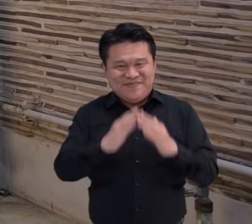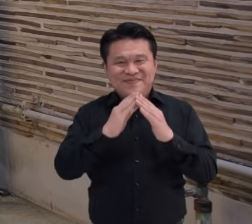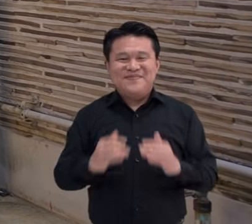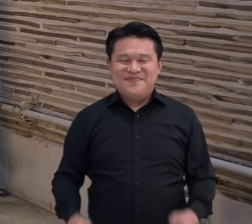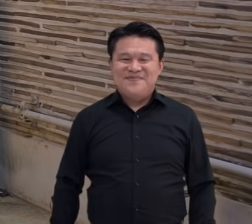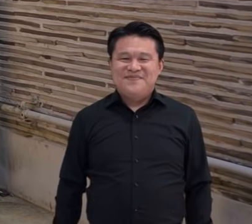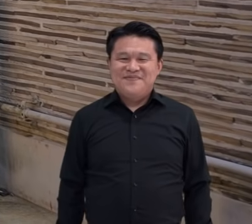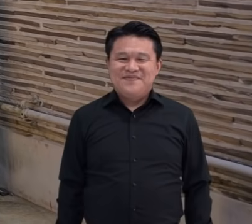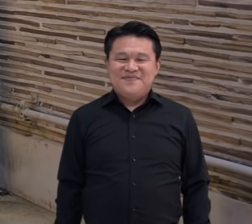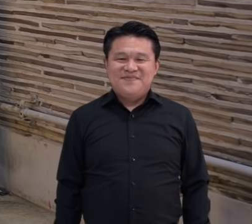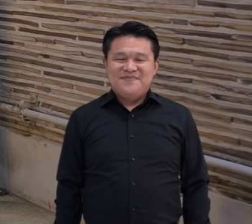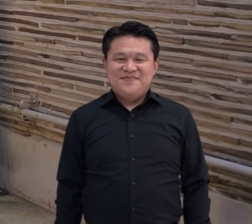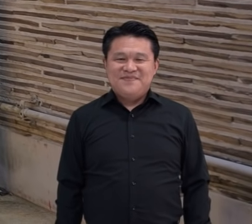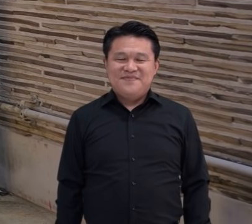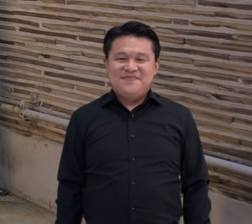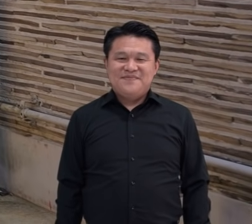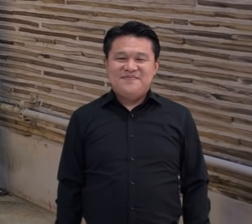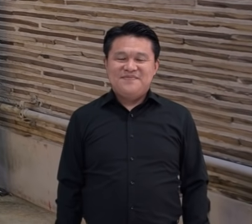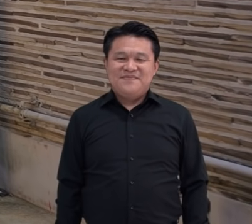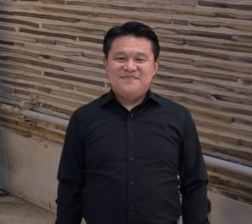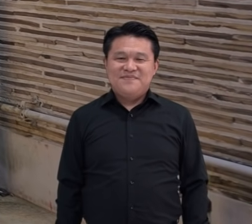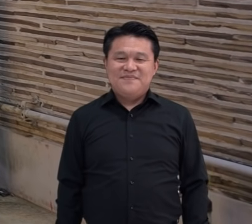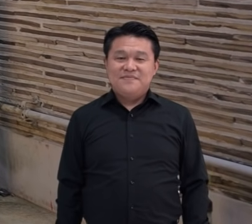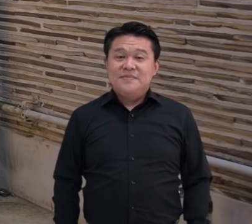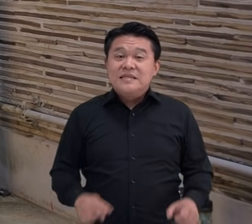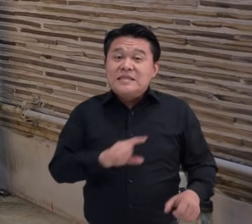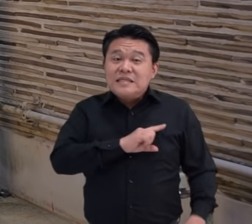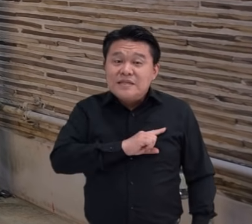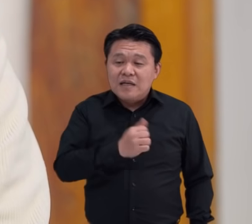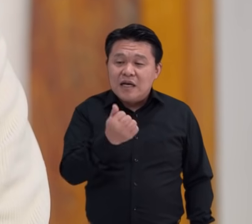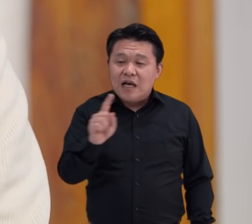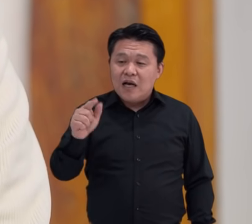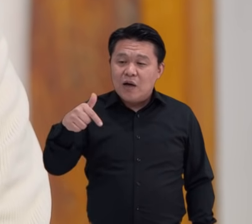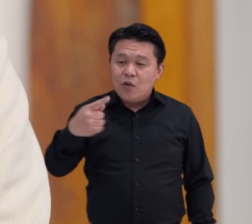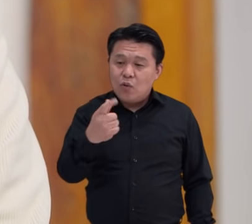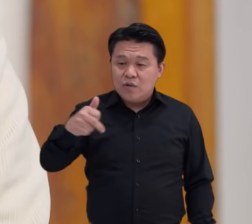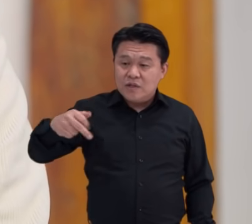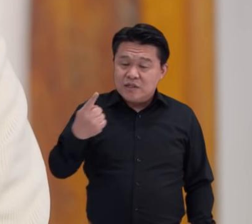Q. What’s the meaning of the name Hanoque Bukchon? The name “Hanoque” means a hanok.